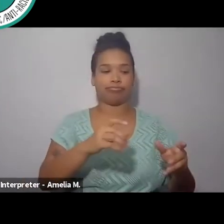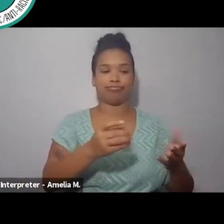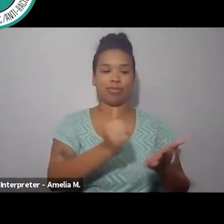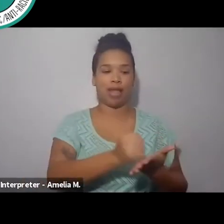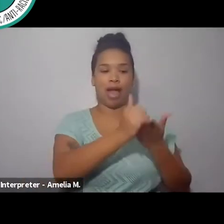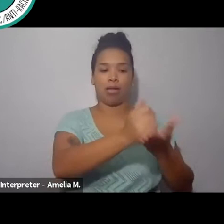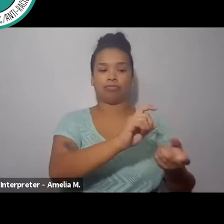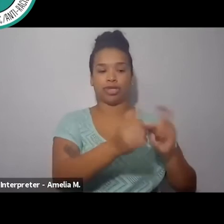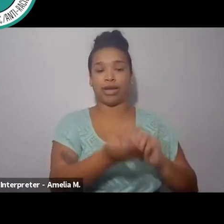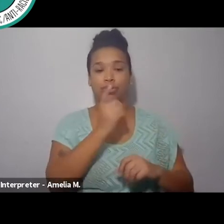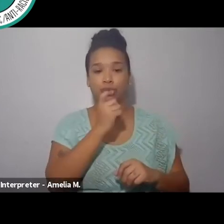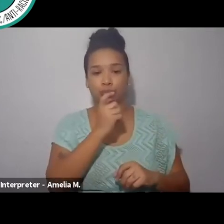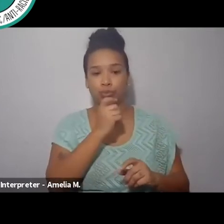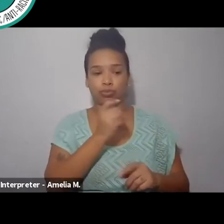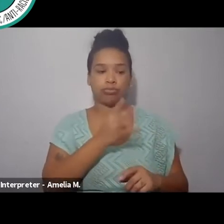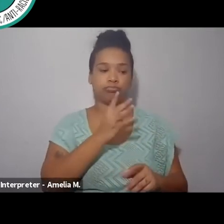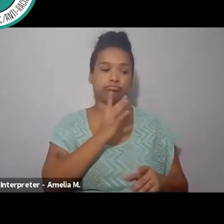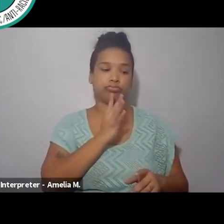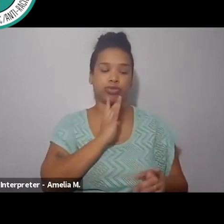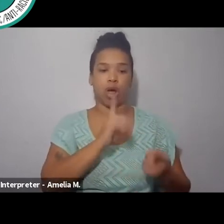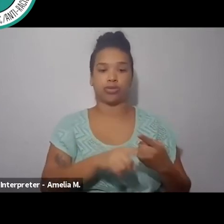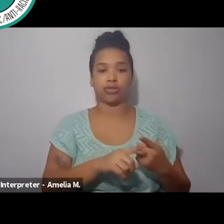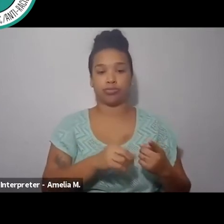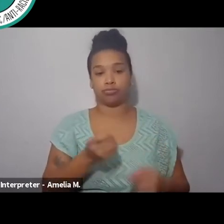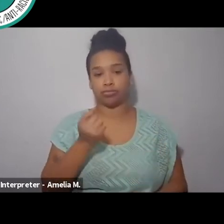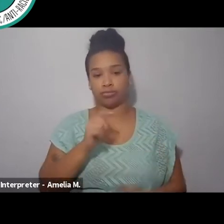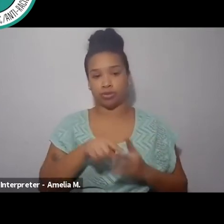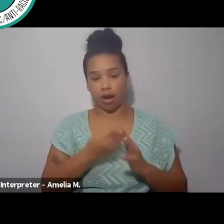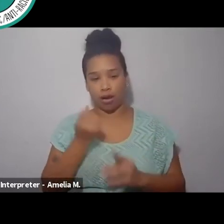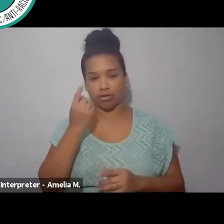And really much understanding why it is so necessary